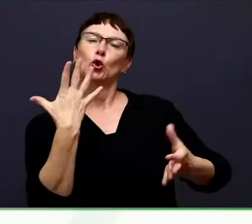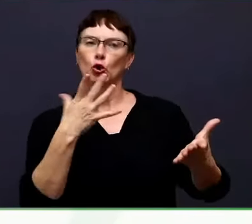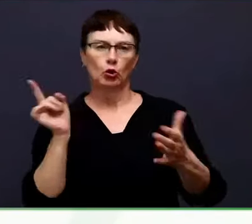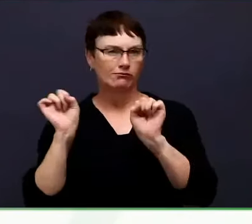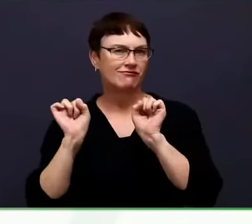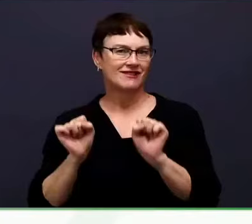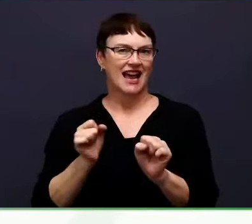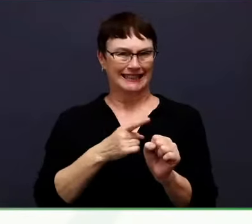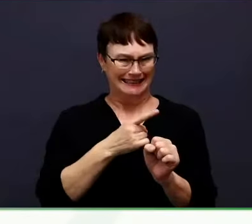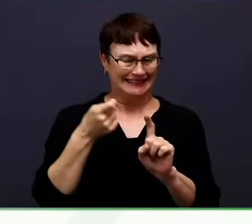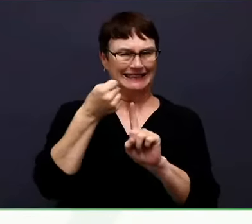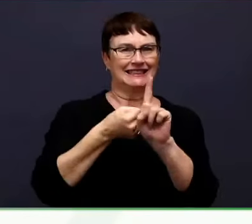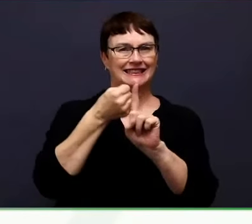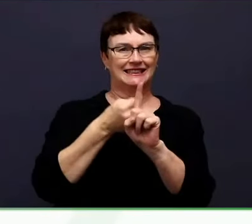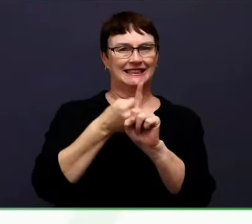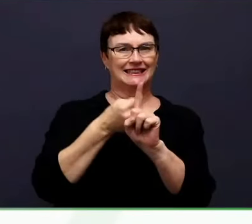it an inclusive society, thank you.